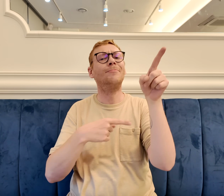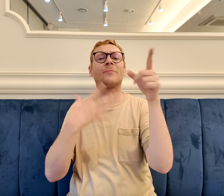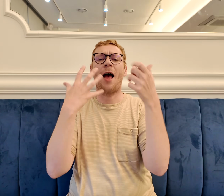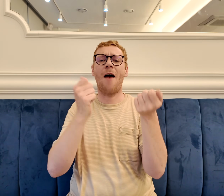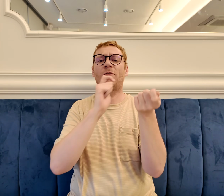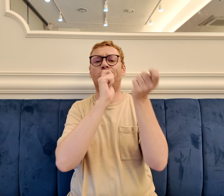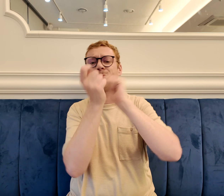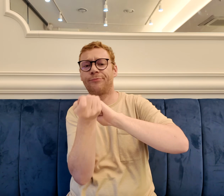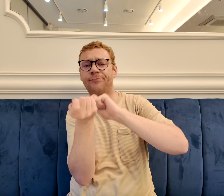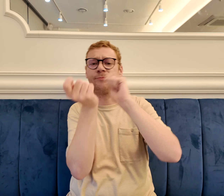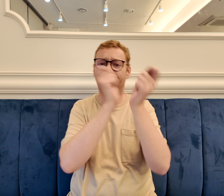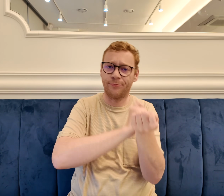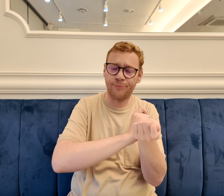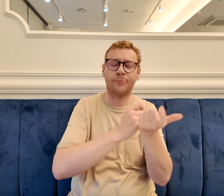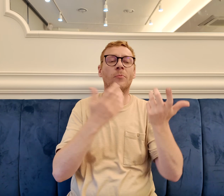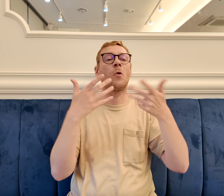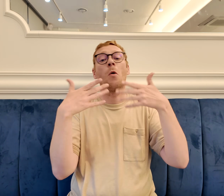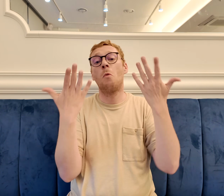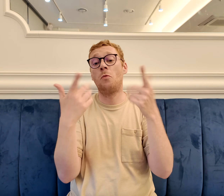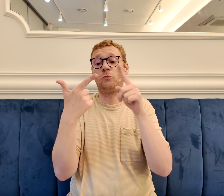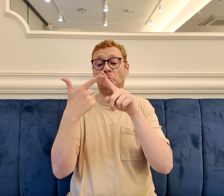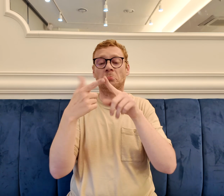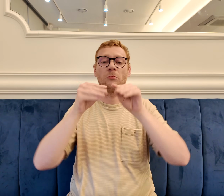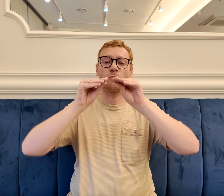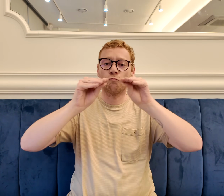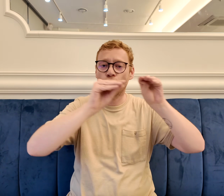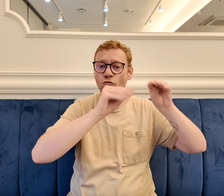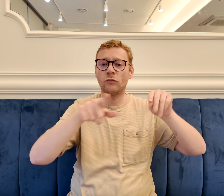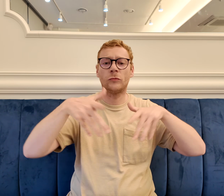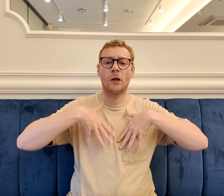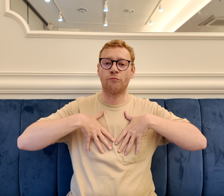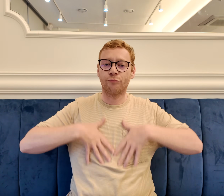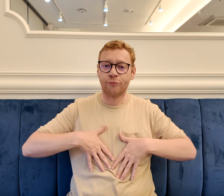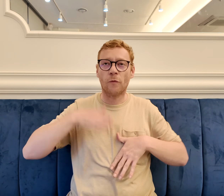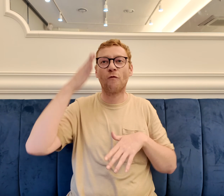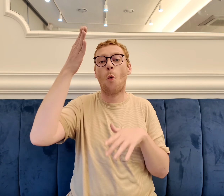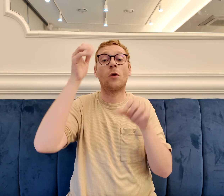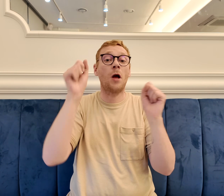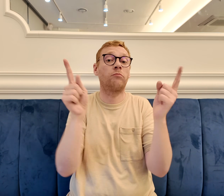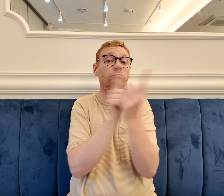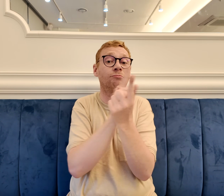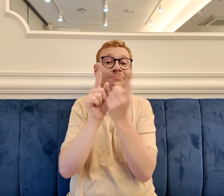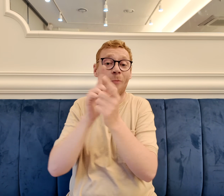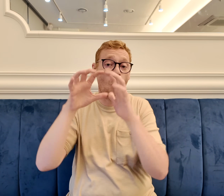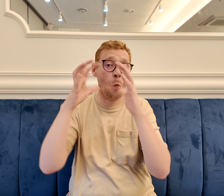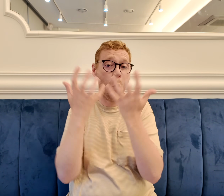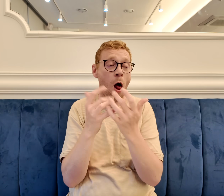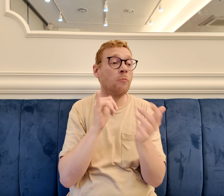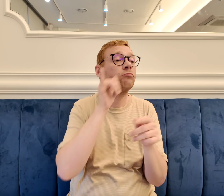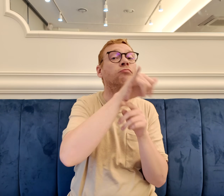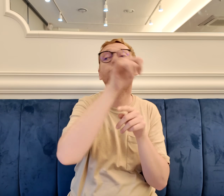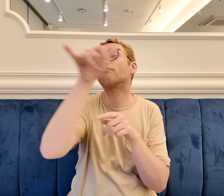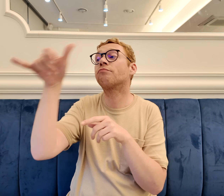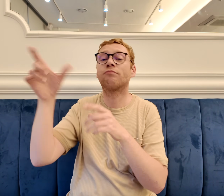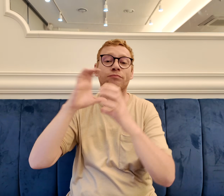learn international sign while learning it. This will make it much easier to communicate